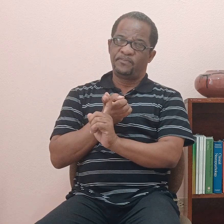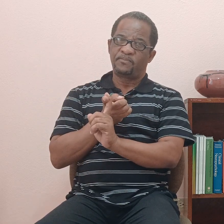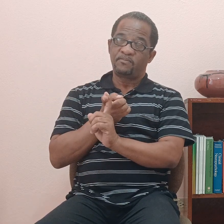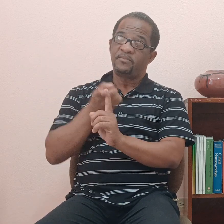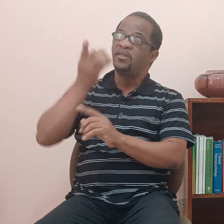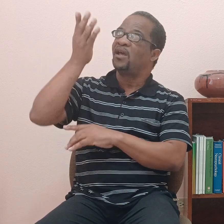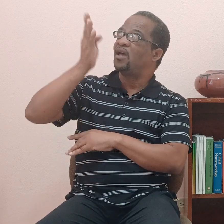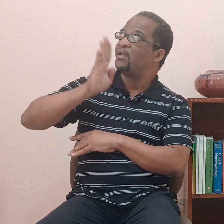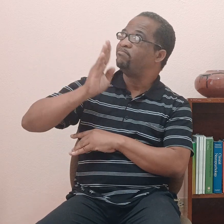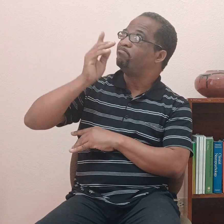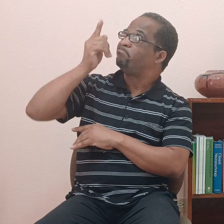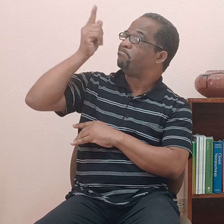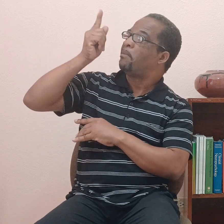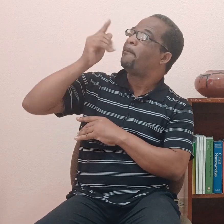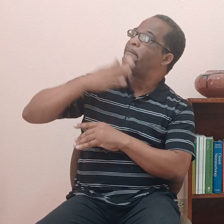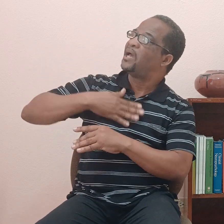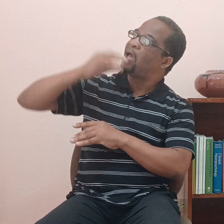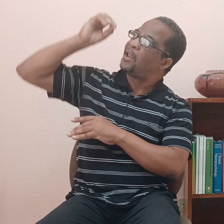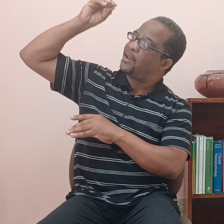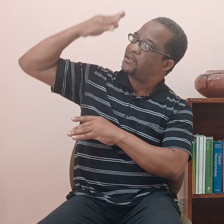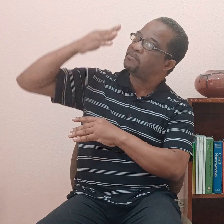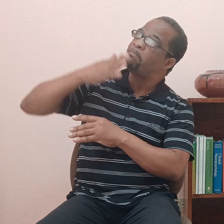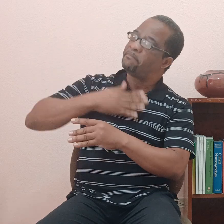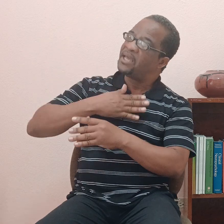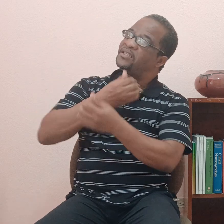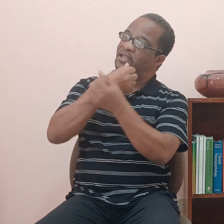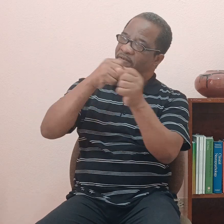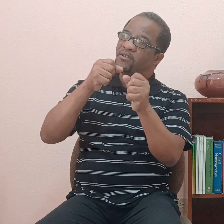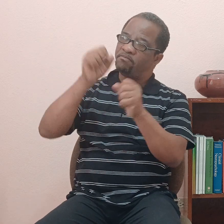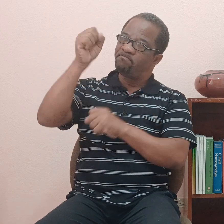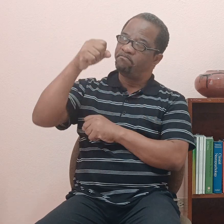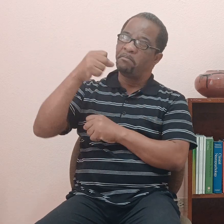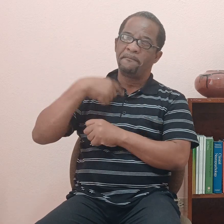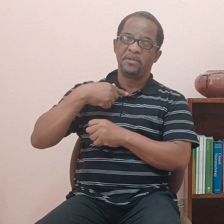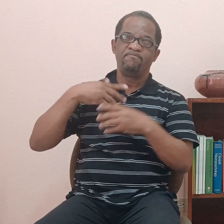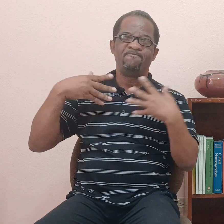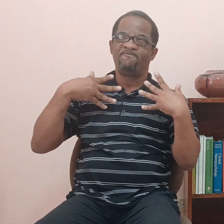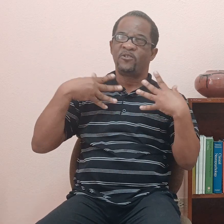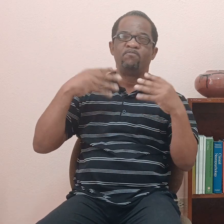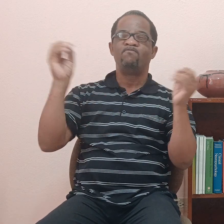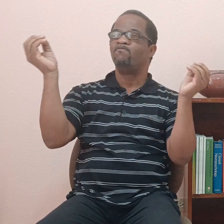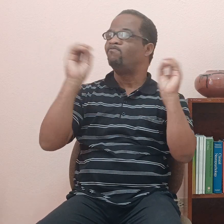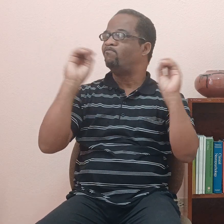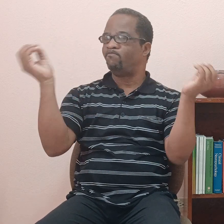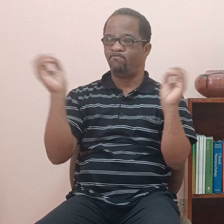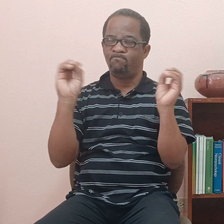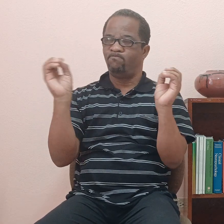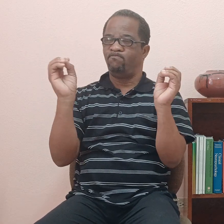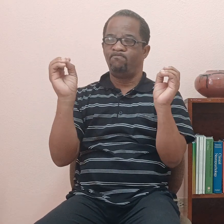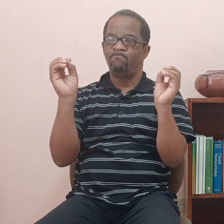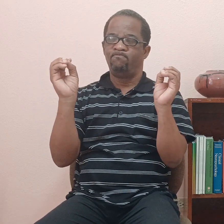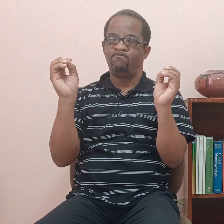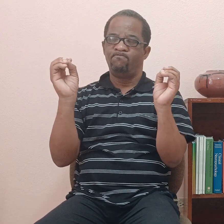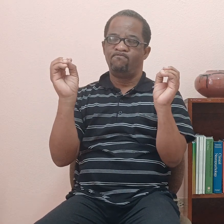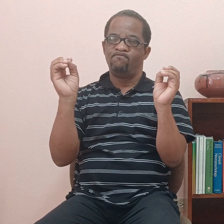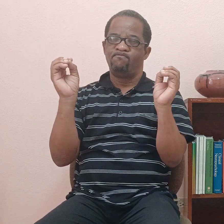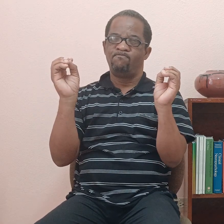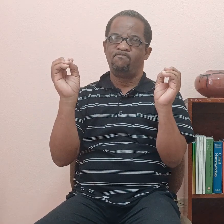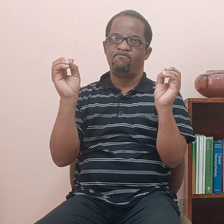God is my light and my salvation, so I fear nothing.